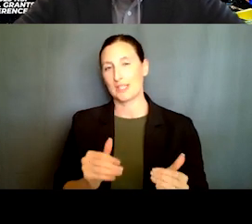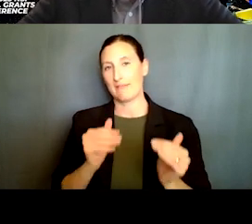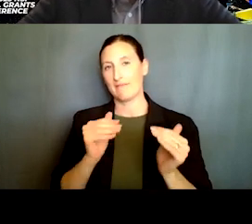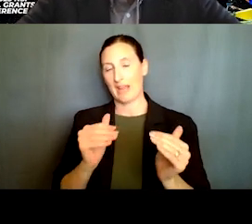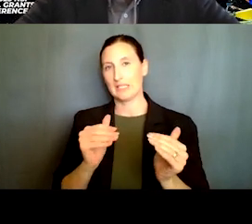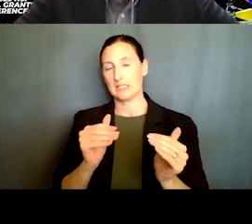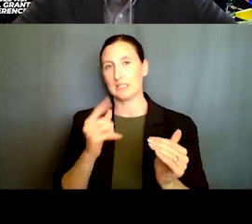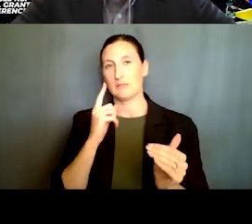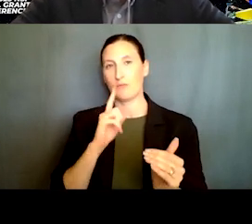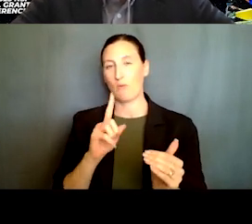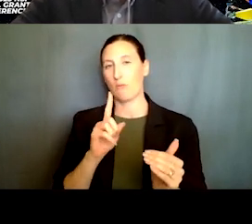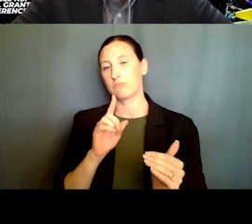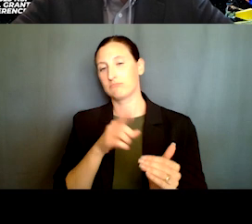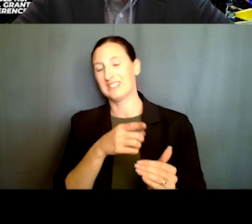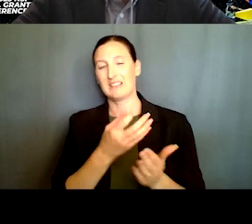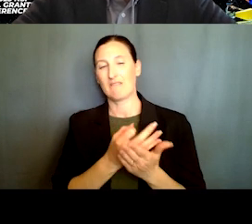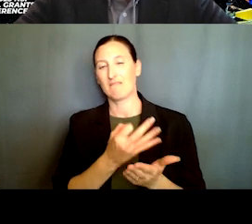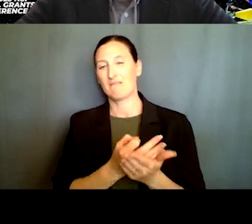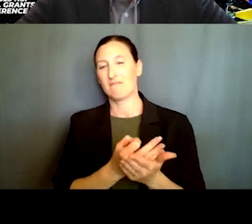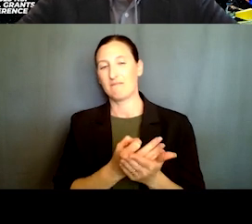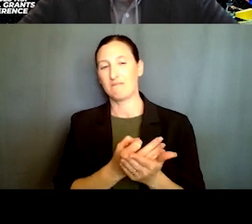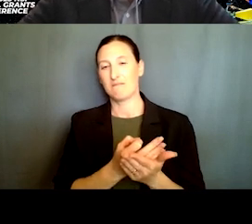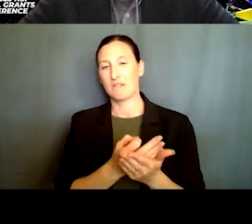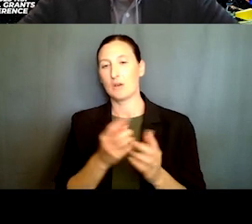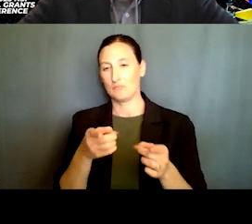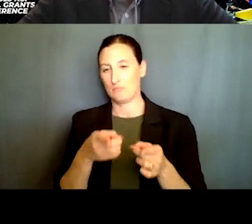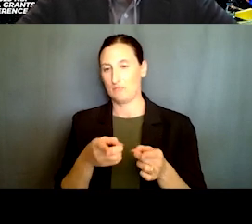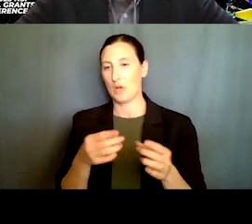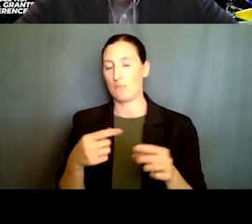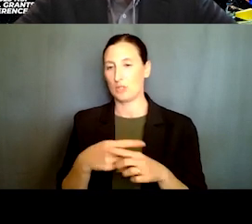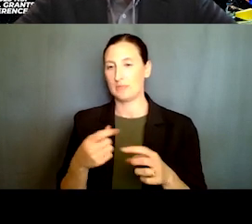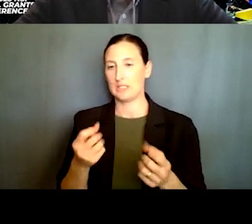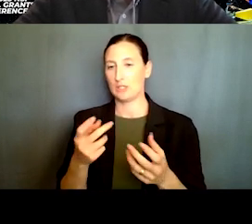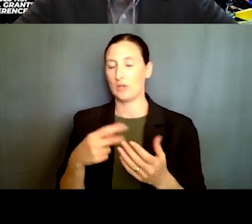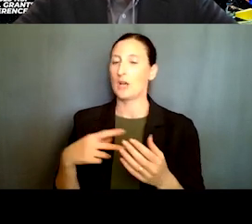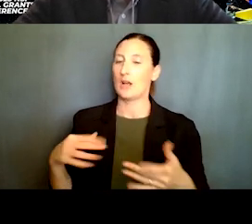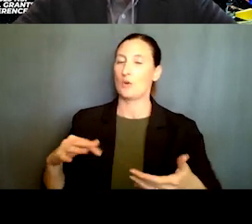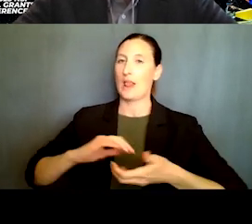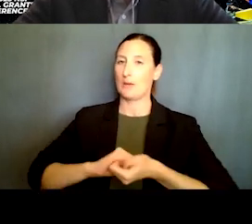This is a funding mechanism for collaborative proposals.